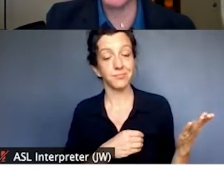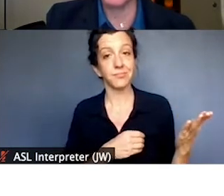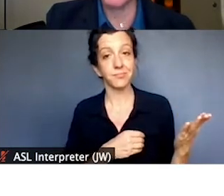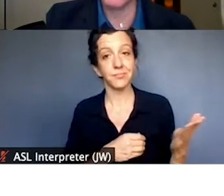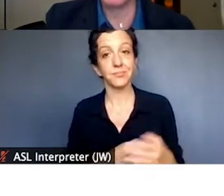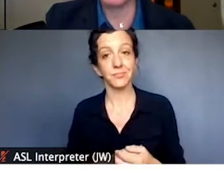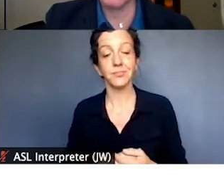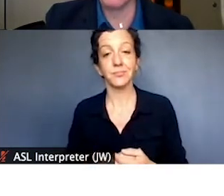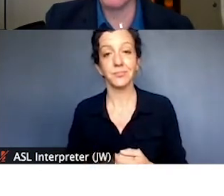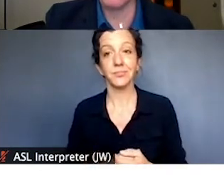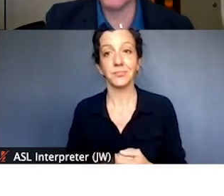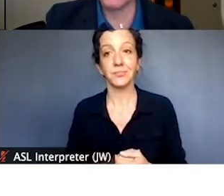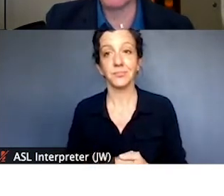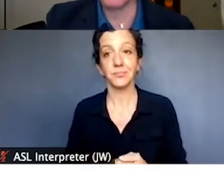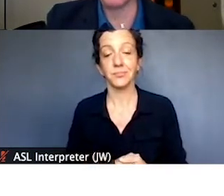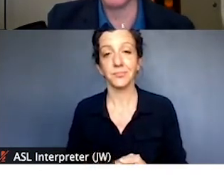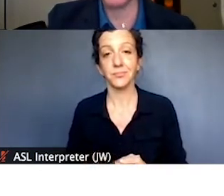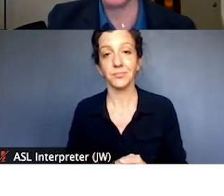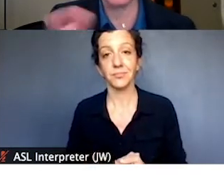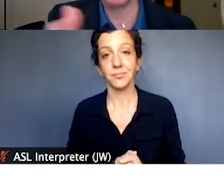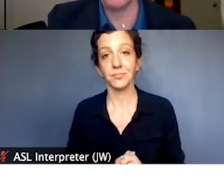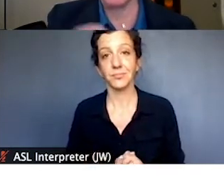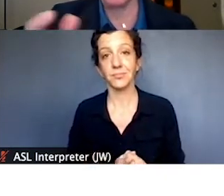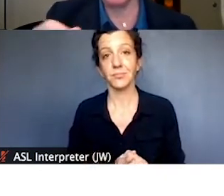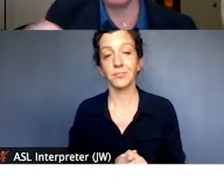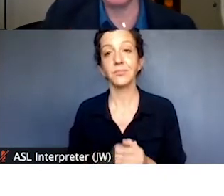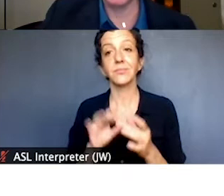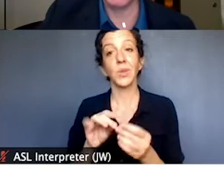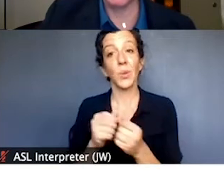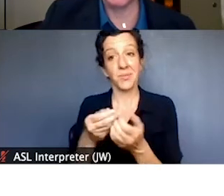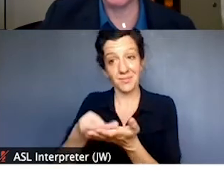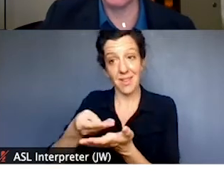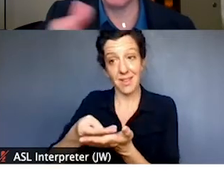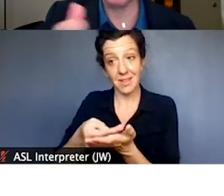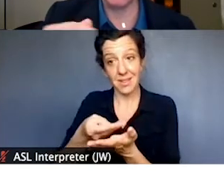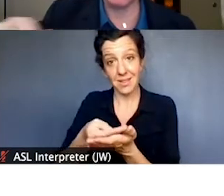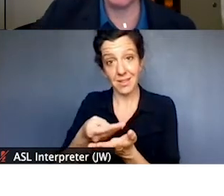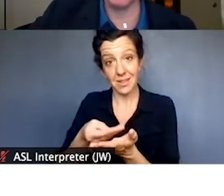And then against, we just have, you know, a few individuals with small donations and a group called Students